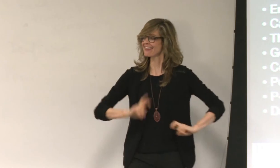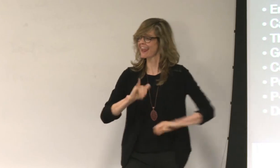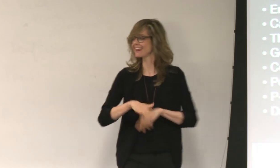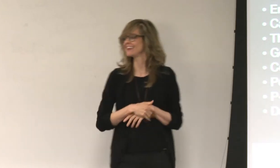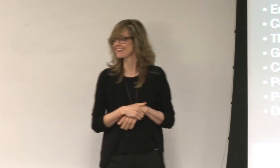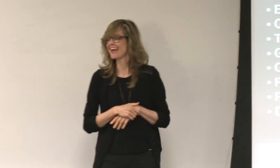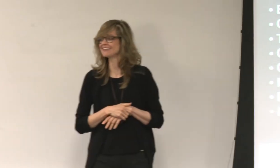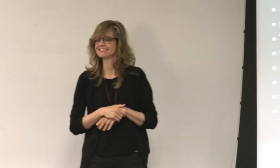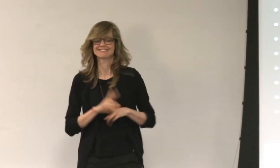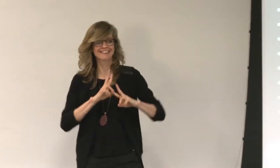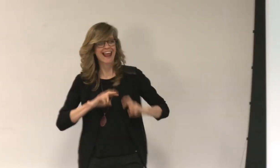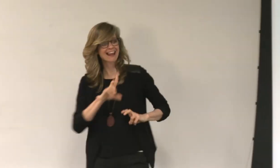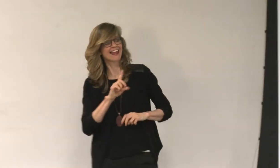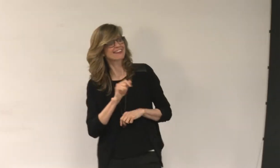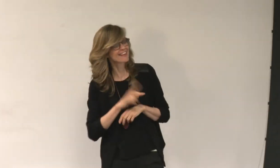AND THEN I ANALYZED THAT DATA.